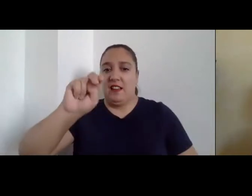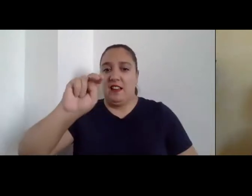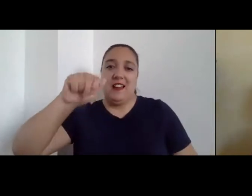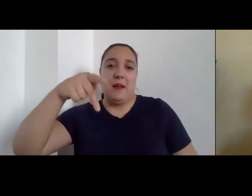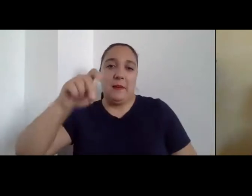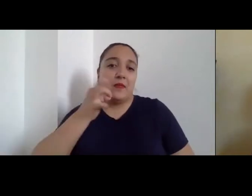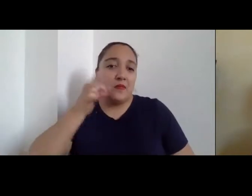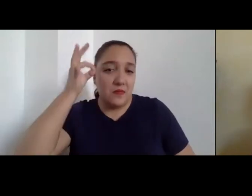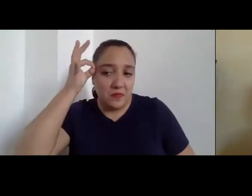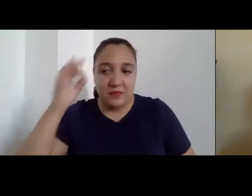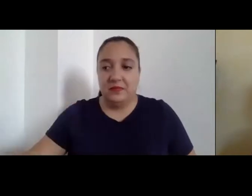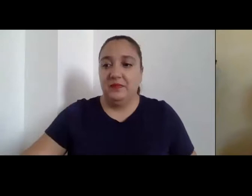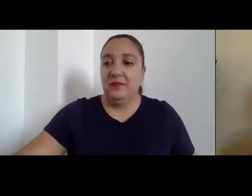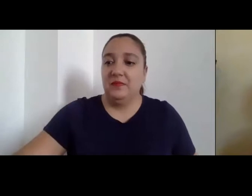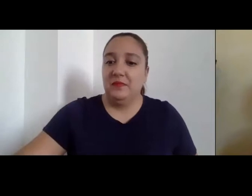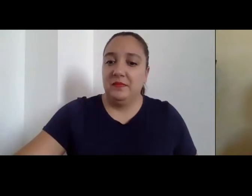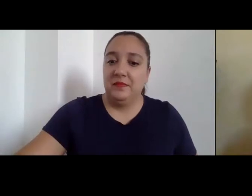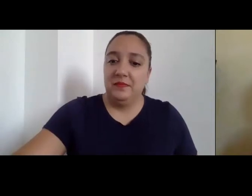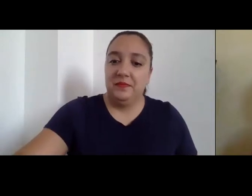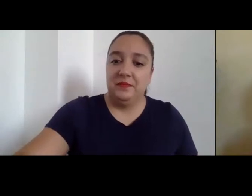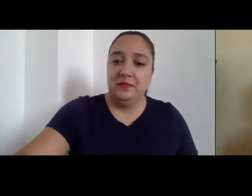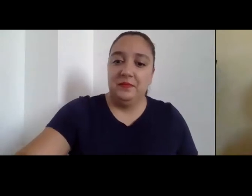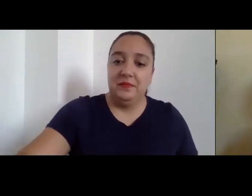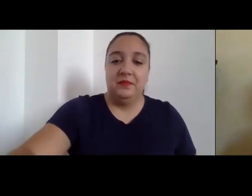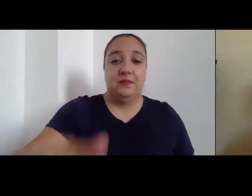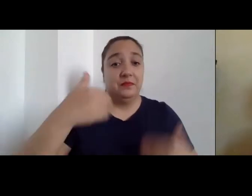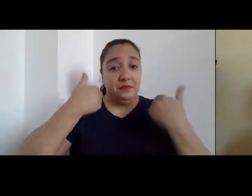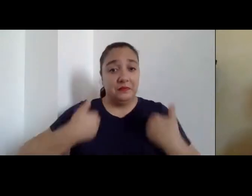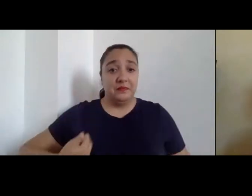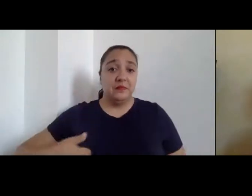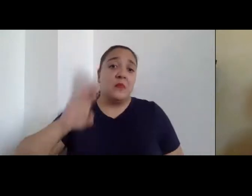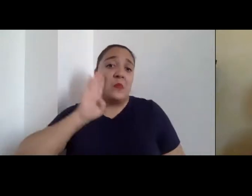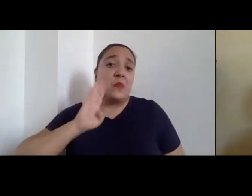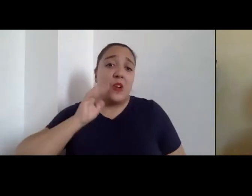I am brown skinned, wearing a black and white shirt, gold hanging earrings and a multicolored head